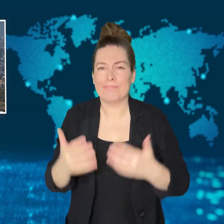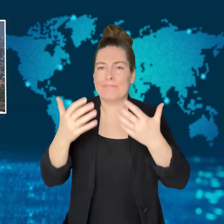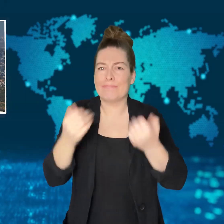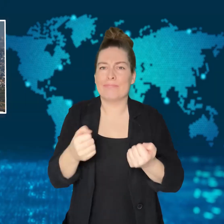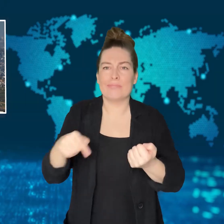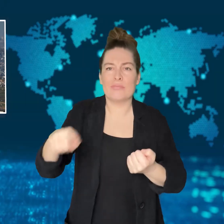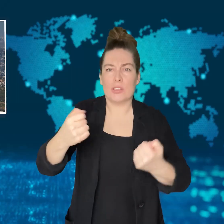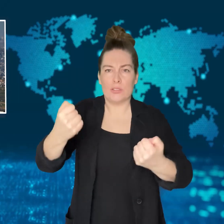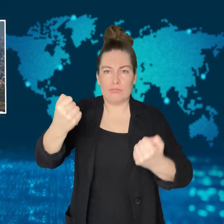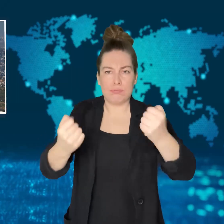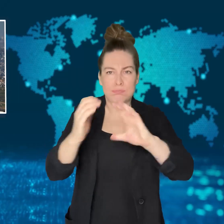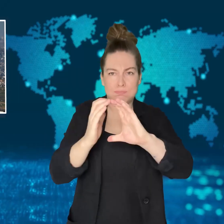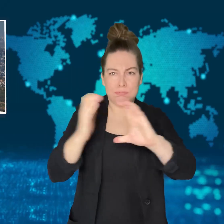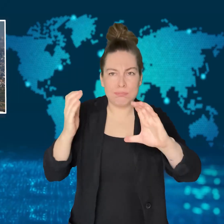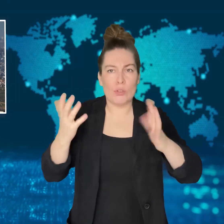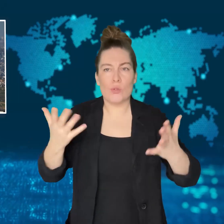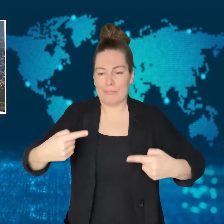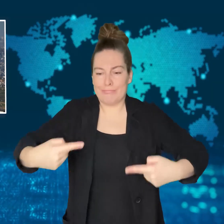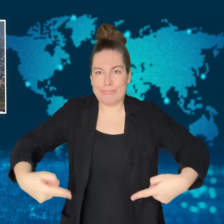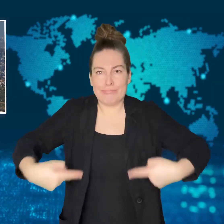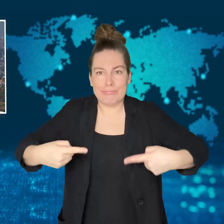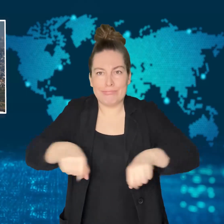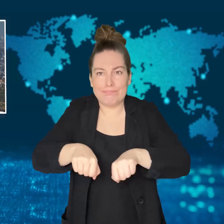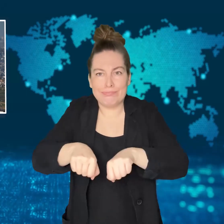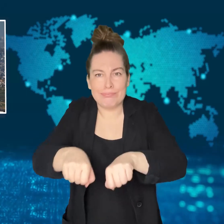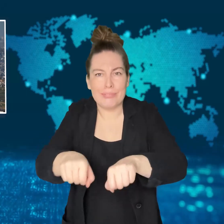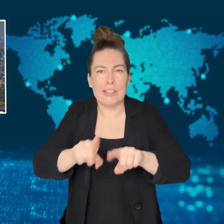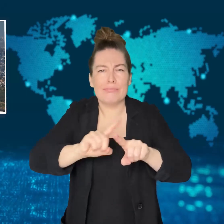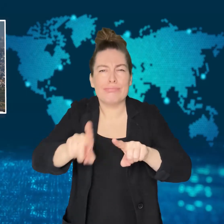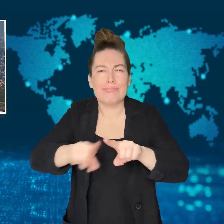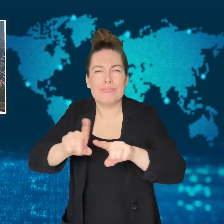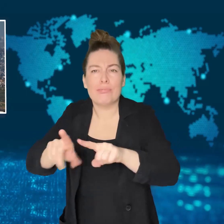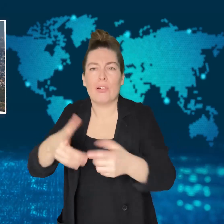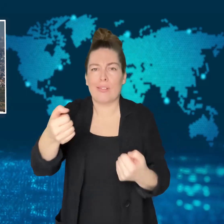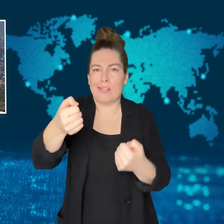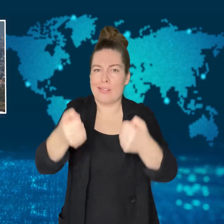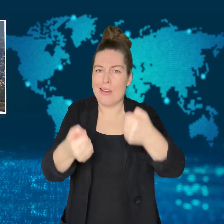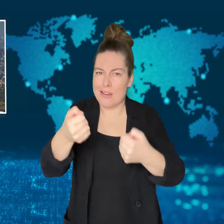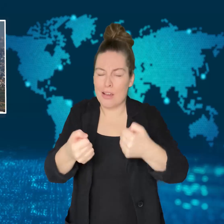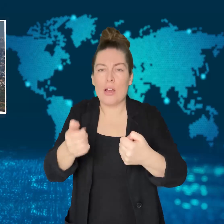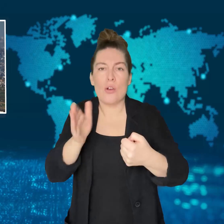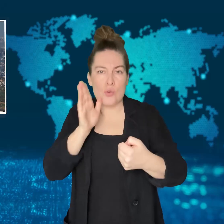Israel will begin to release 1,000 Palestinian prisoners